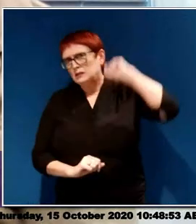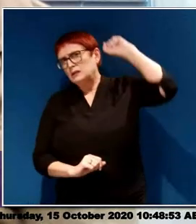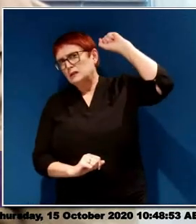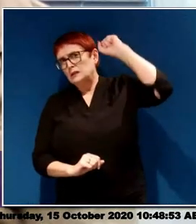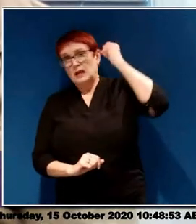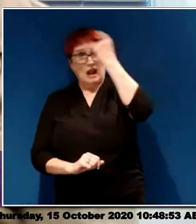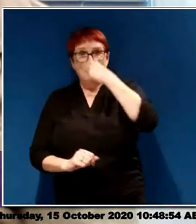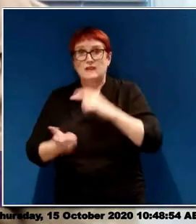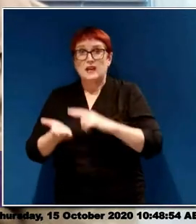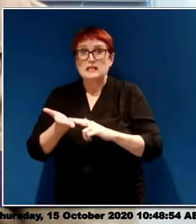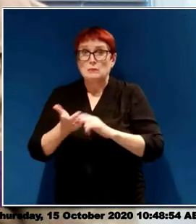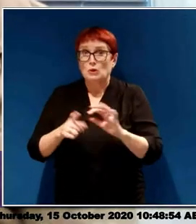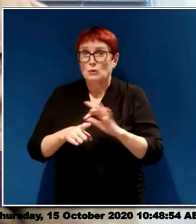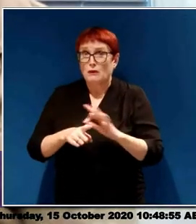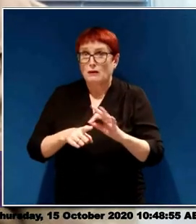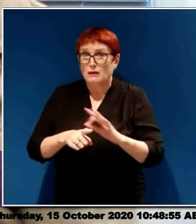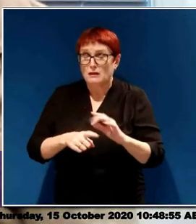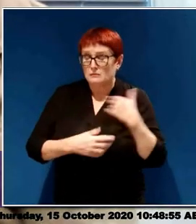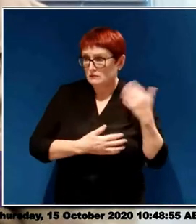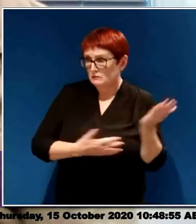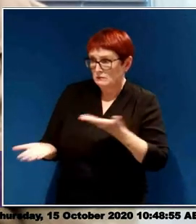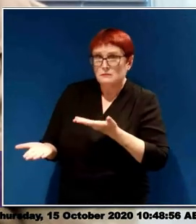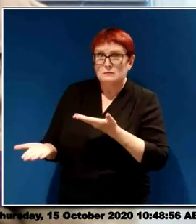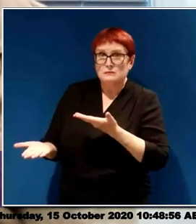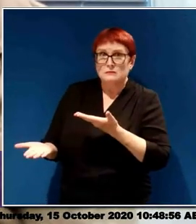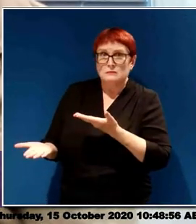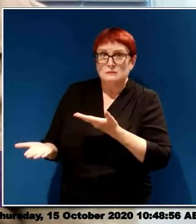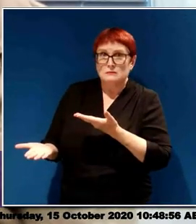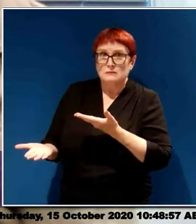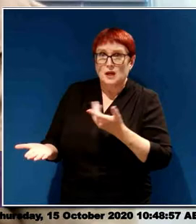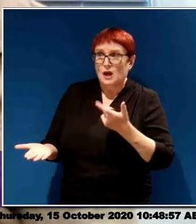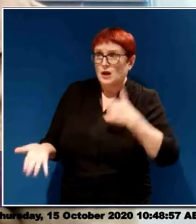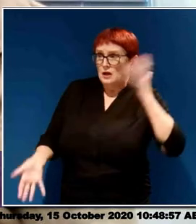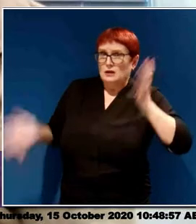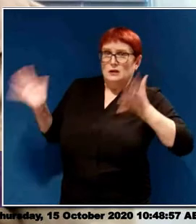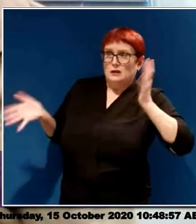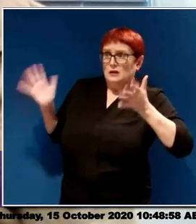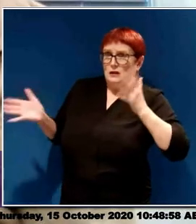So of course, you know, I rushed over, took it off him, took him to the doctor's.